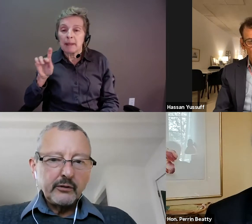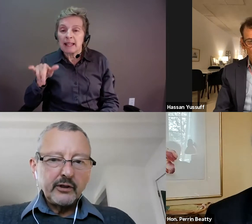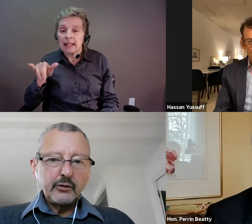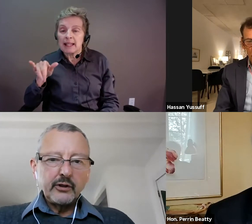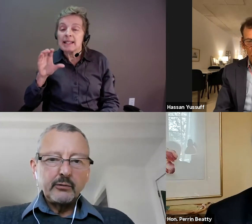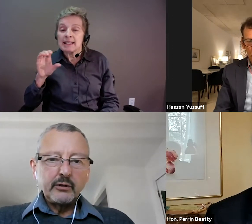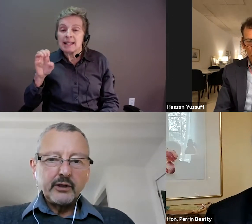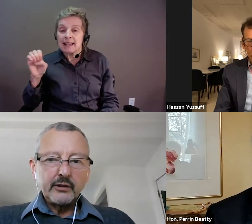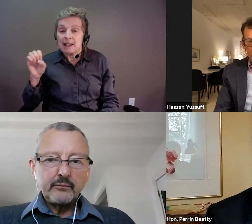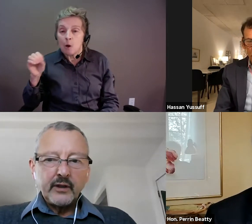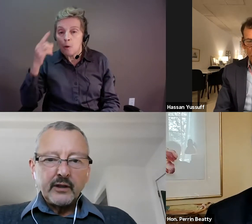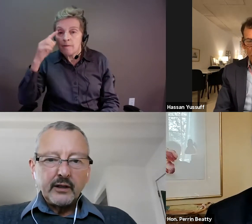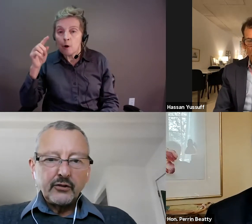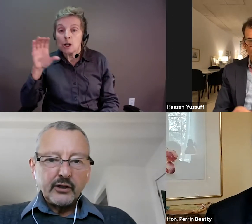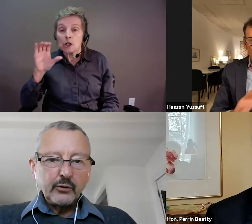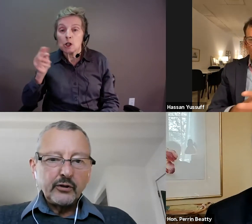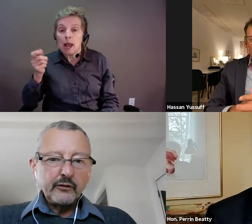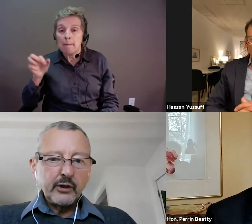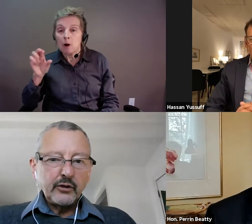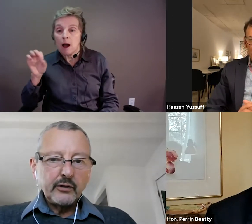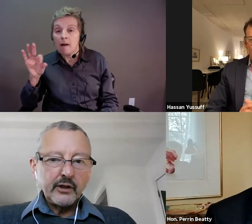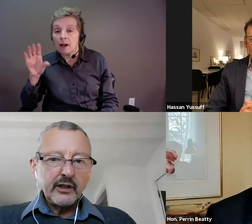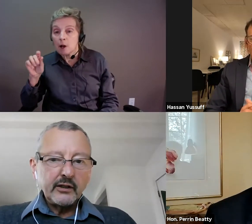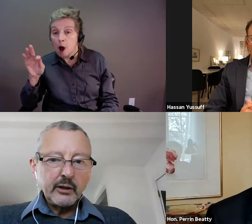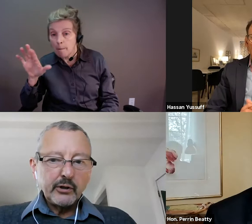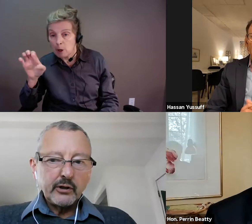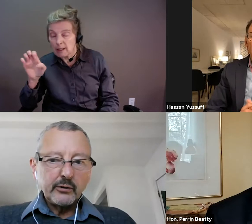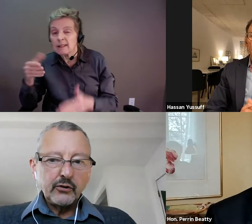of an intro to him in a minute. Hassan Yussuff, the President of the Canadian Labour Congress.